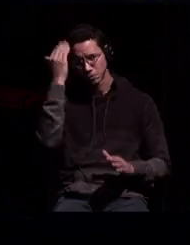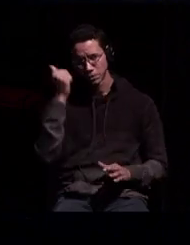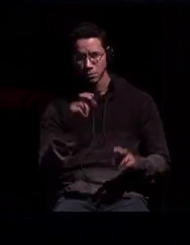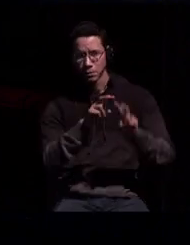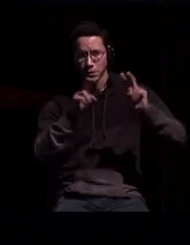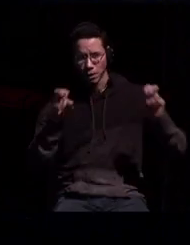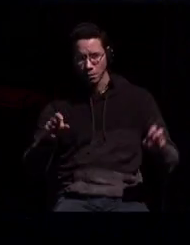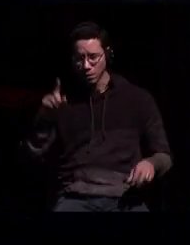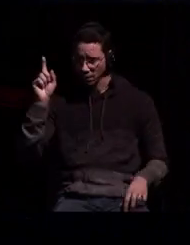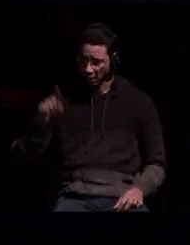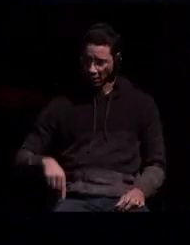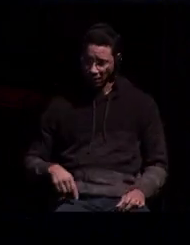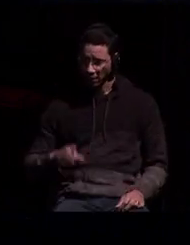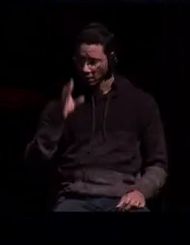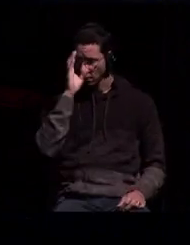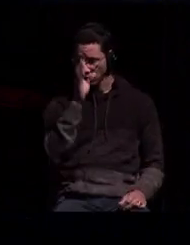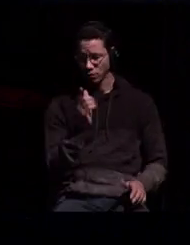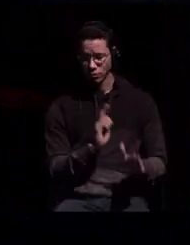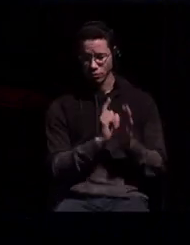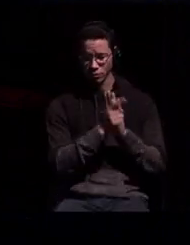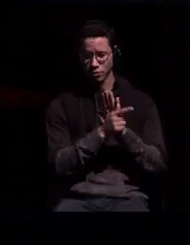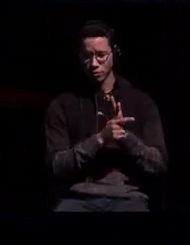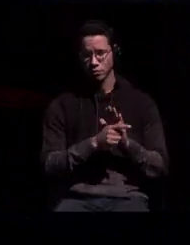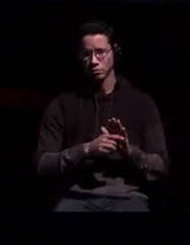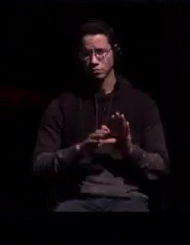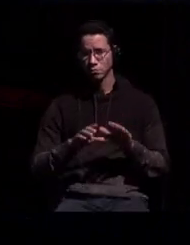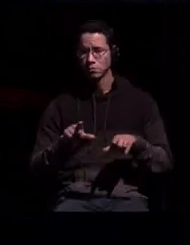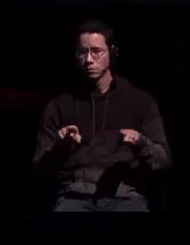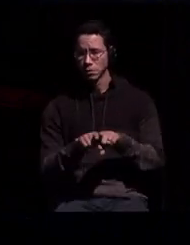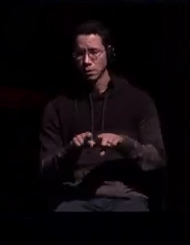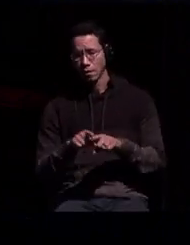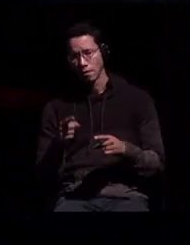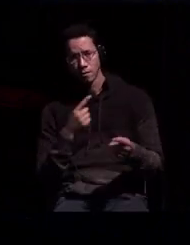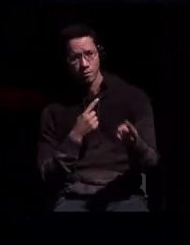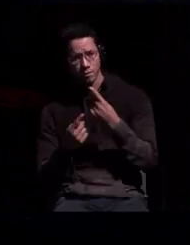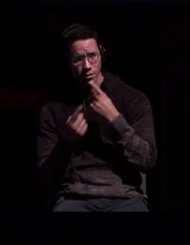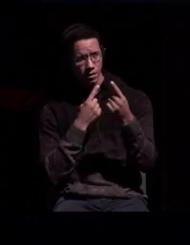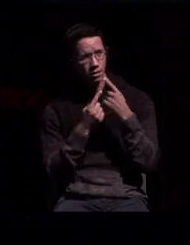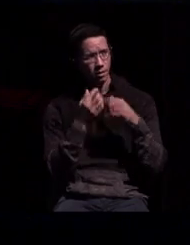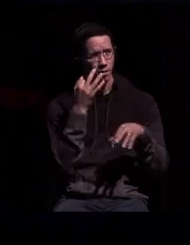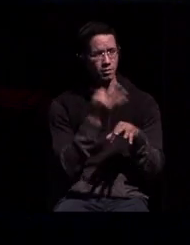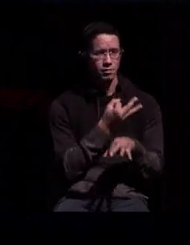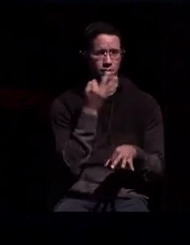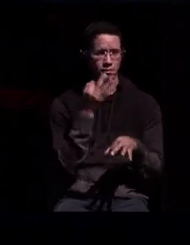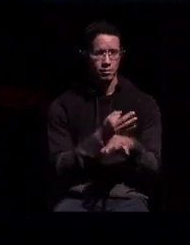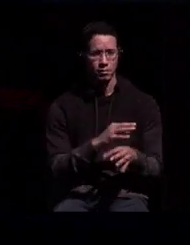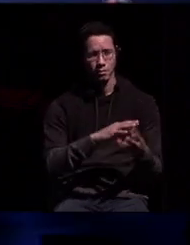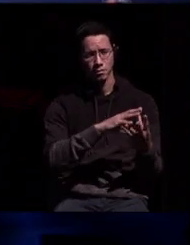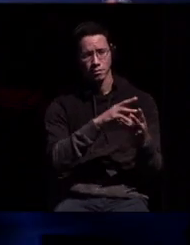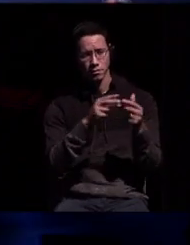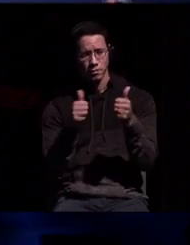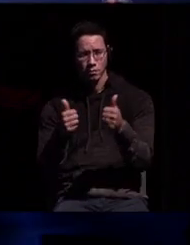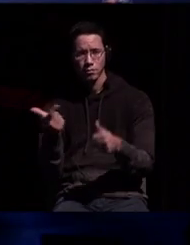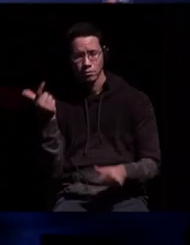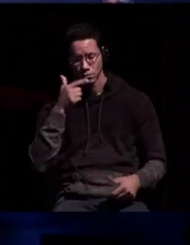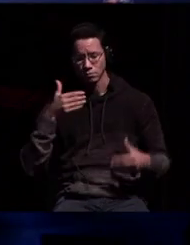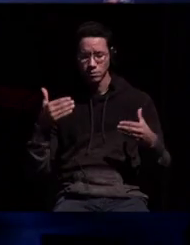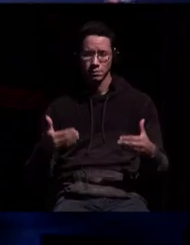from a gender perspective, but dealing with resistance, be able to break it and get ahead. I have little time.